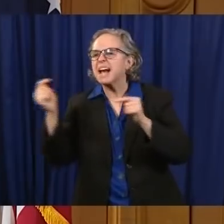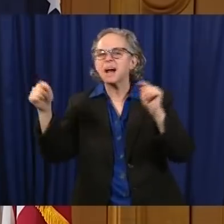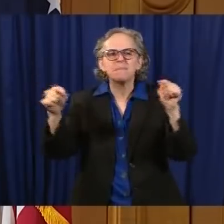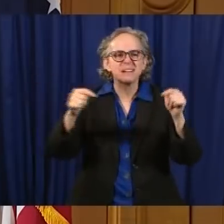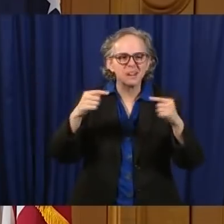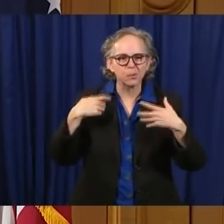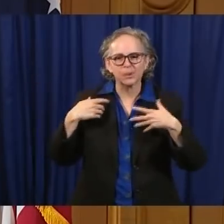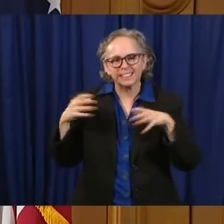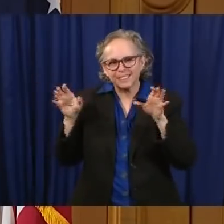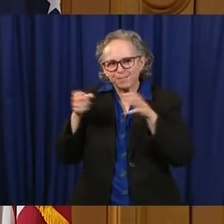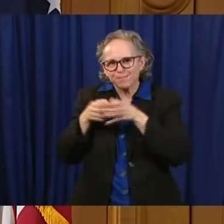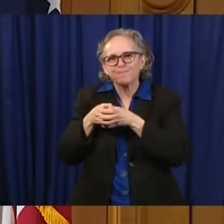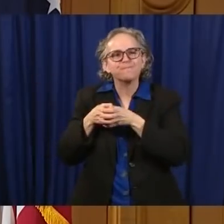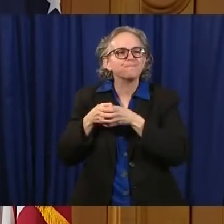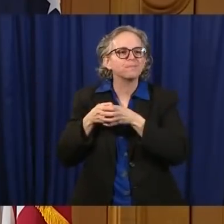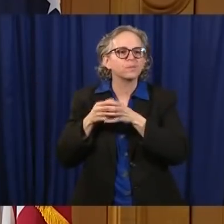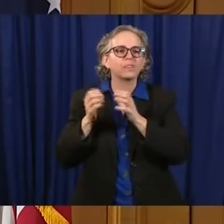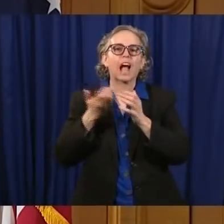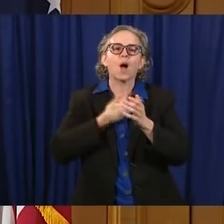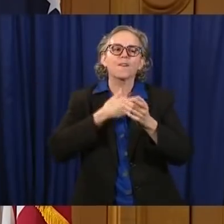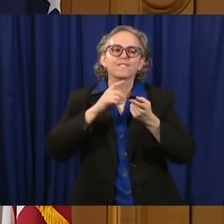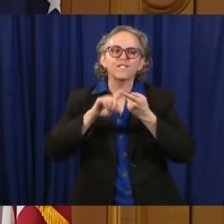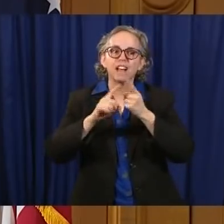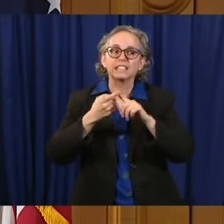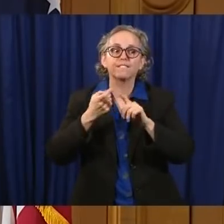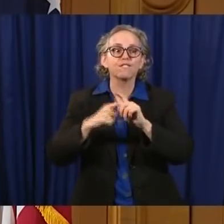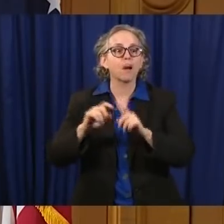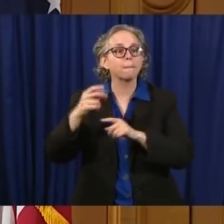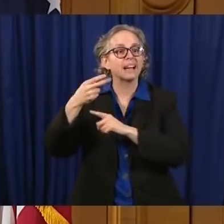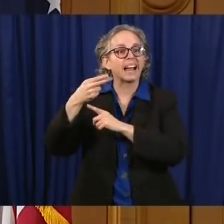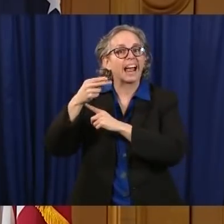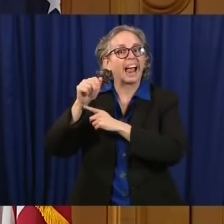EXPERIENCE, AND ALSO ON EASTER, FRIEND AND DIE, AND MEMBERS OF